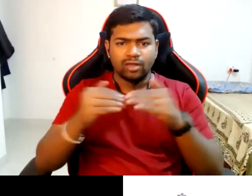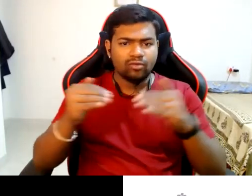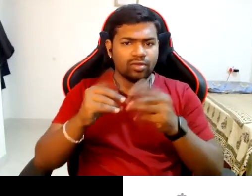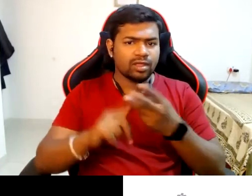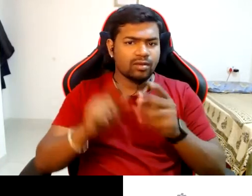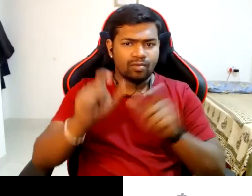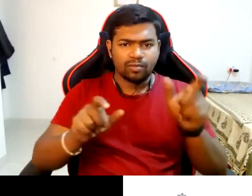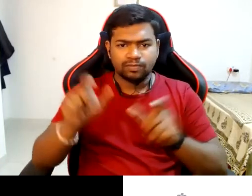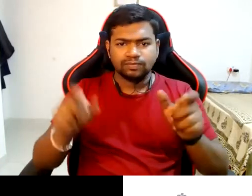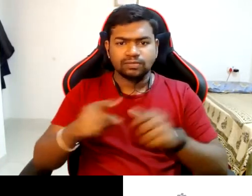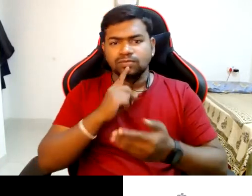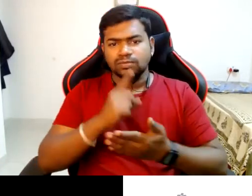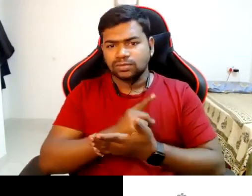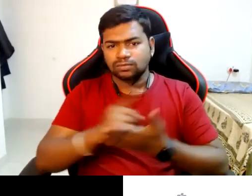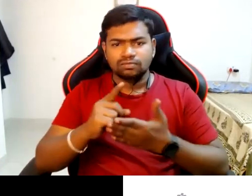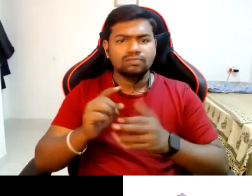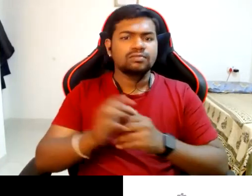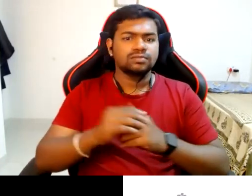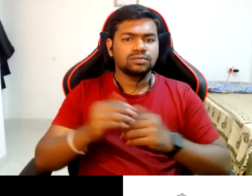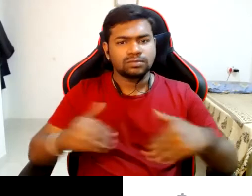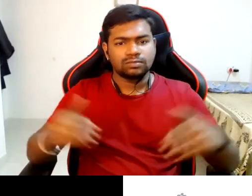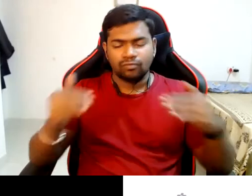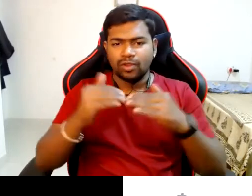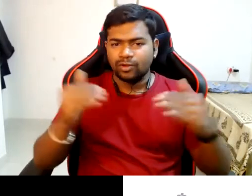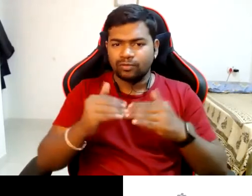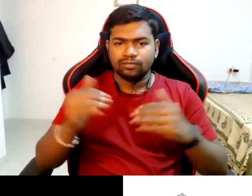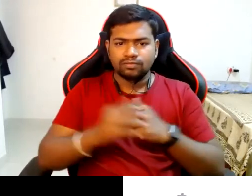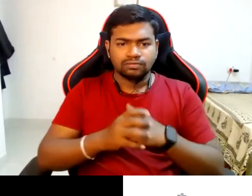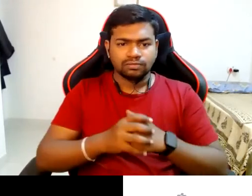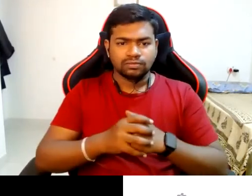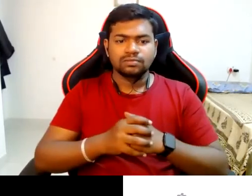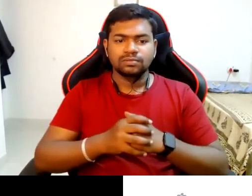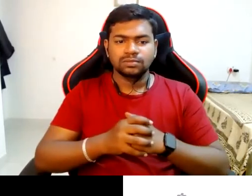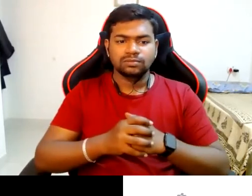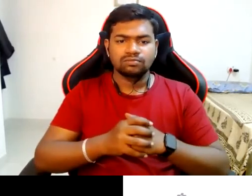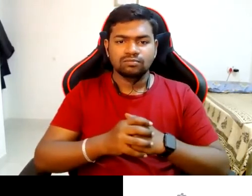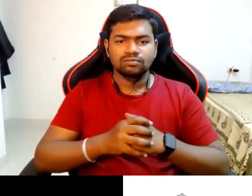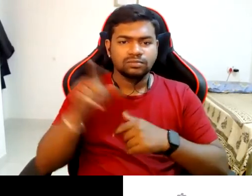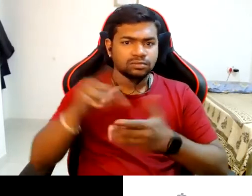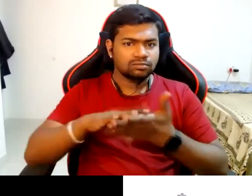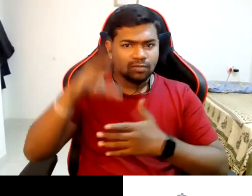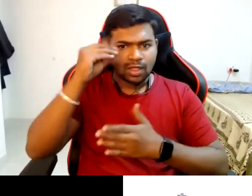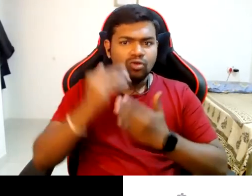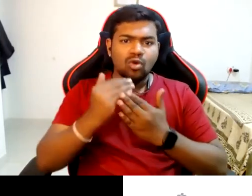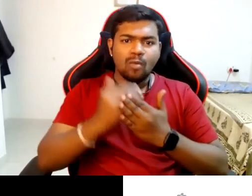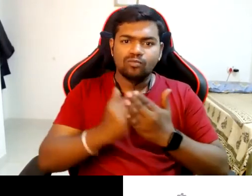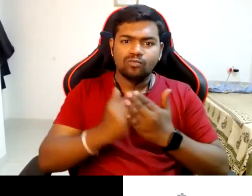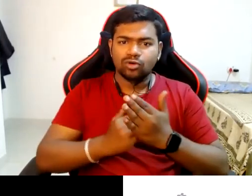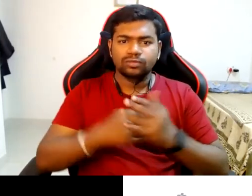but it was truely totally equal. And there I began to learn programming i started cobalt